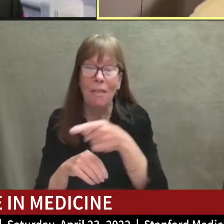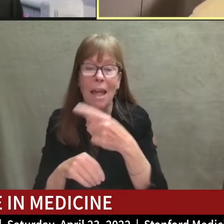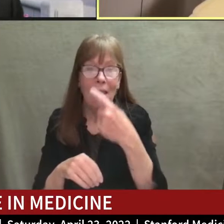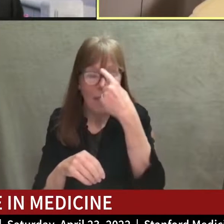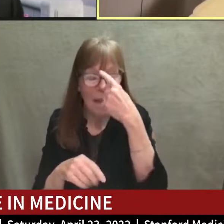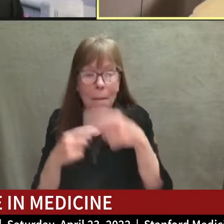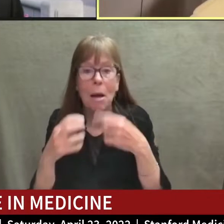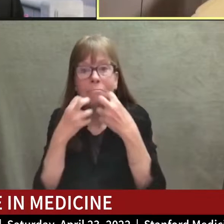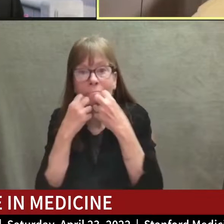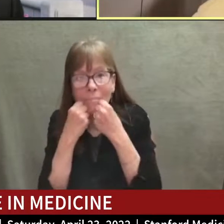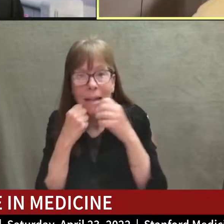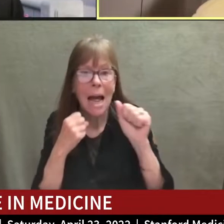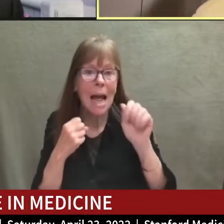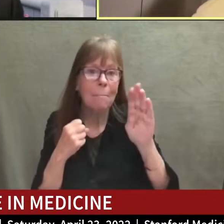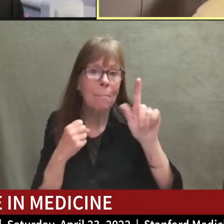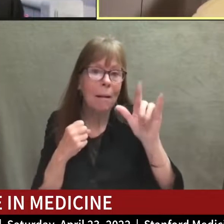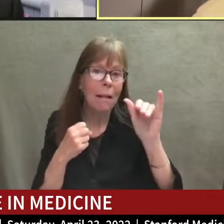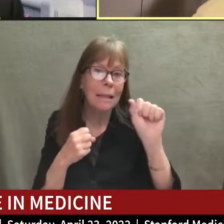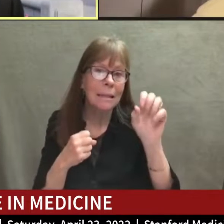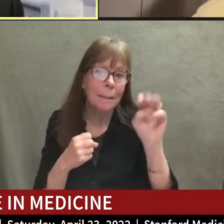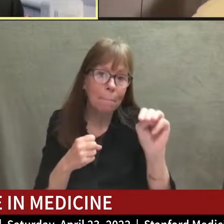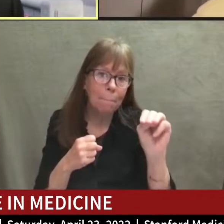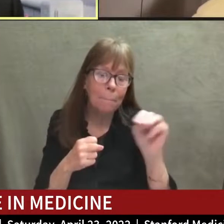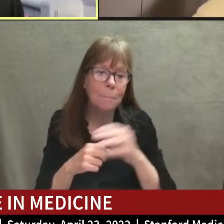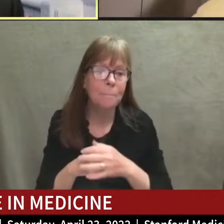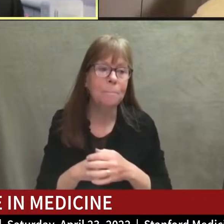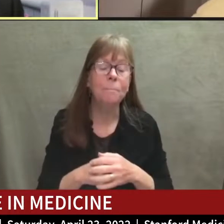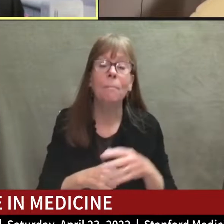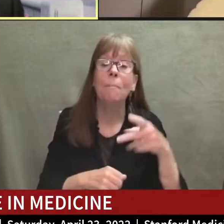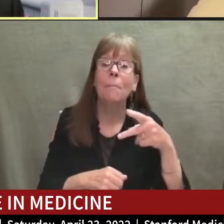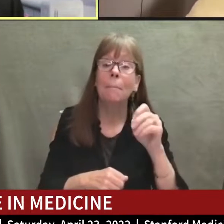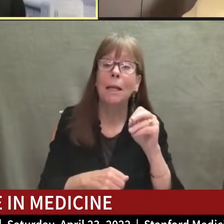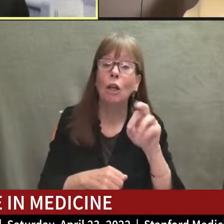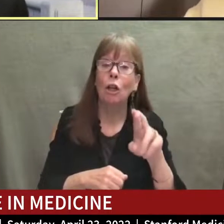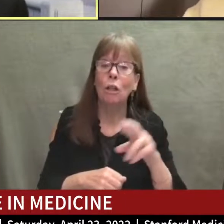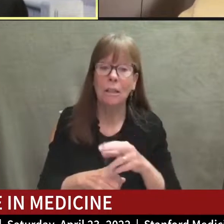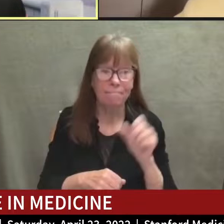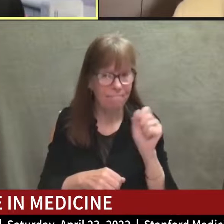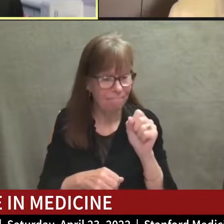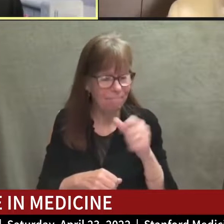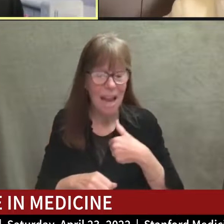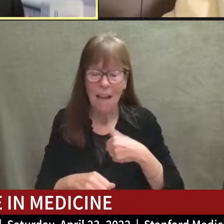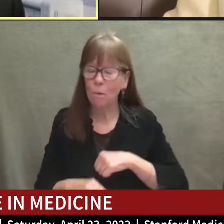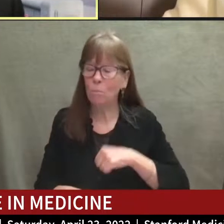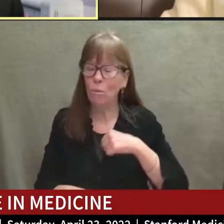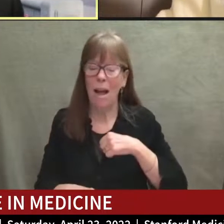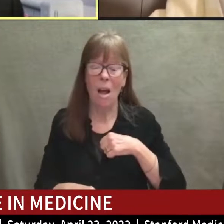Yeah. I was really proud actually, of Stanford. Recently,